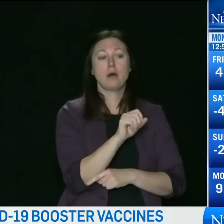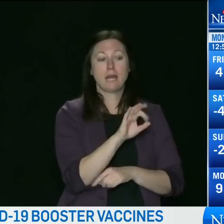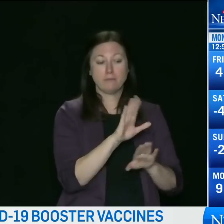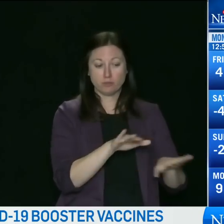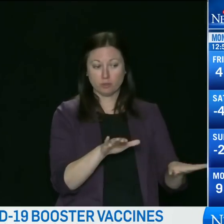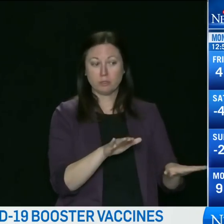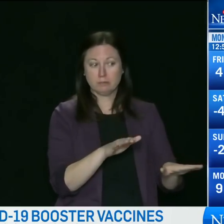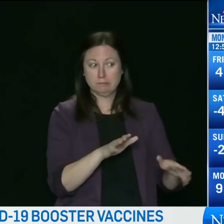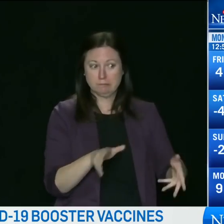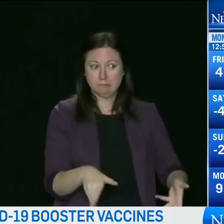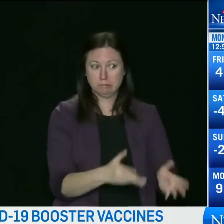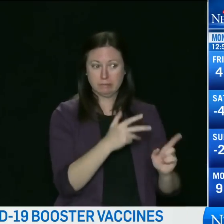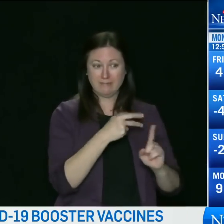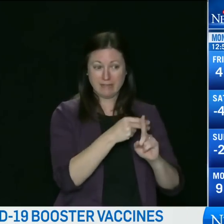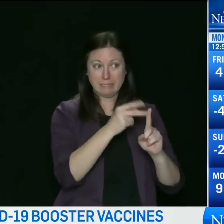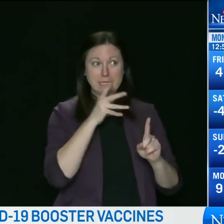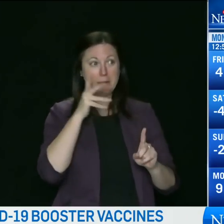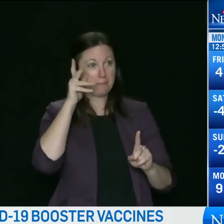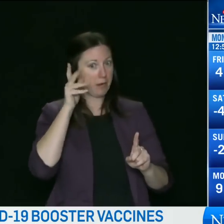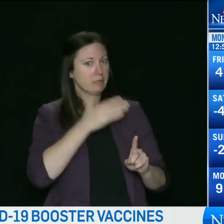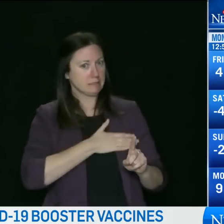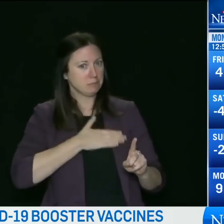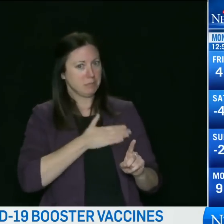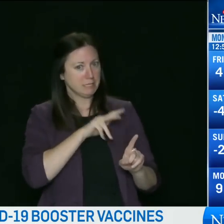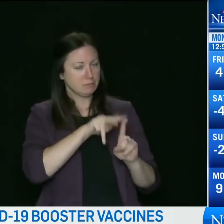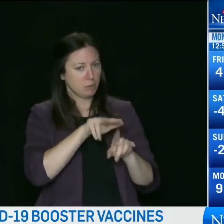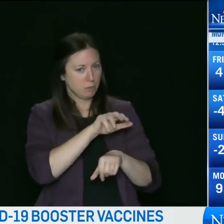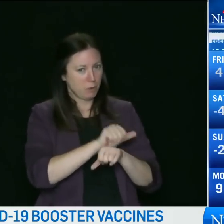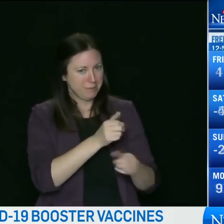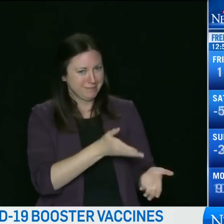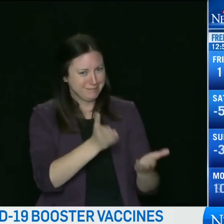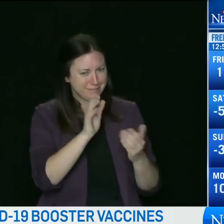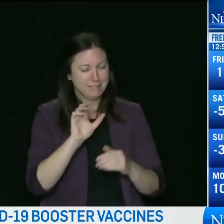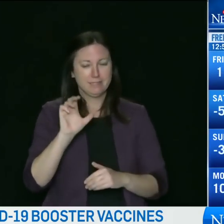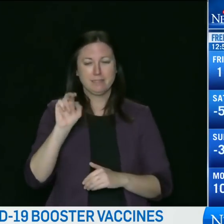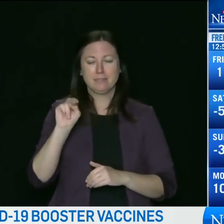USE. KIDS, GO GET VACCINATED, AND THE